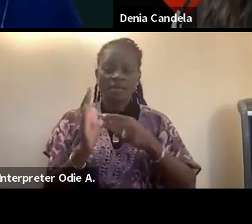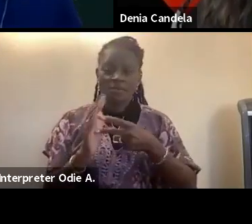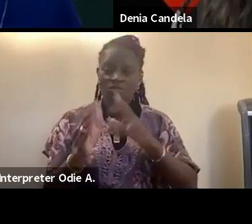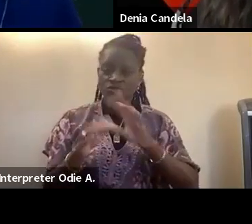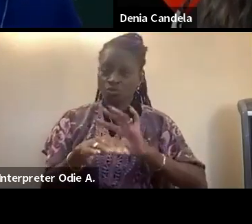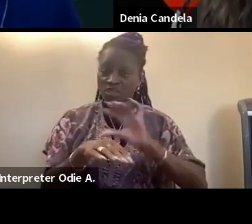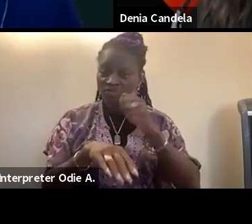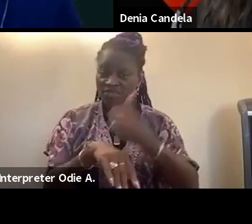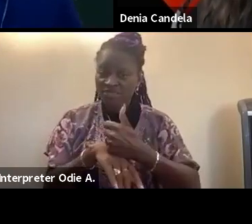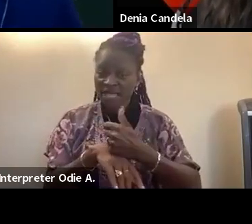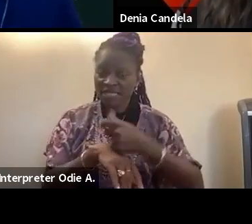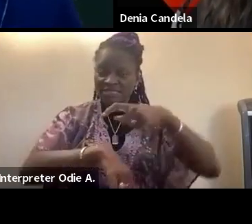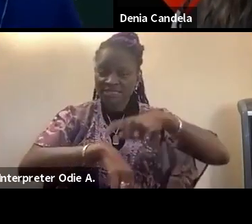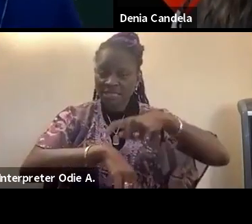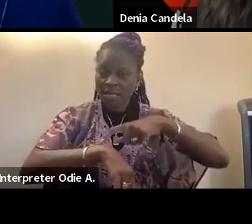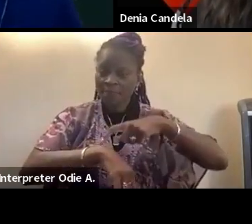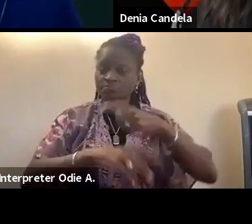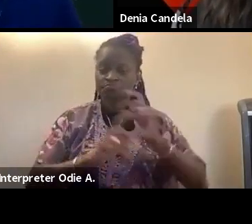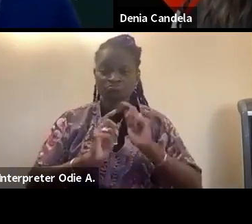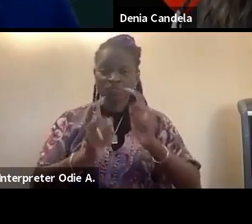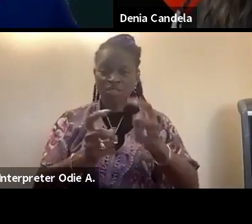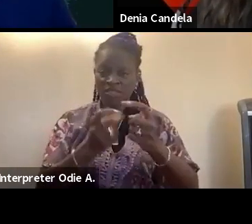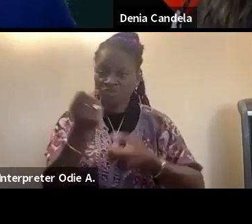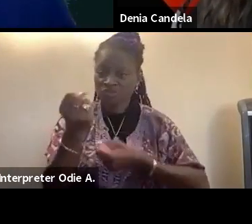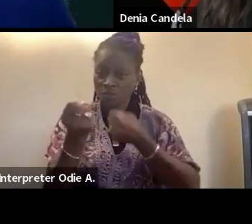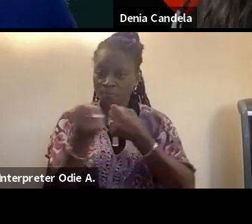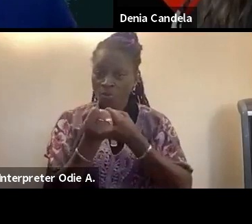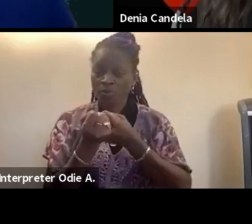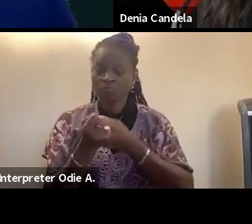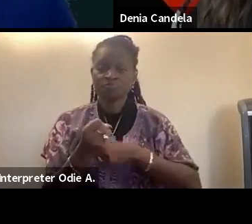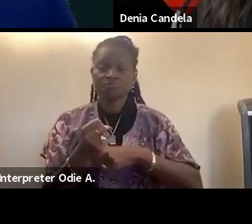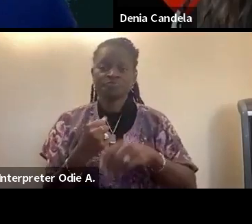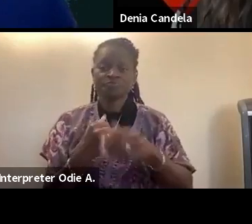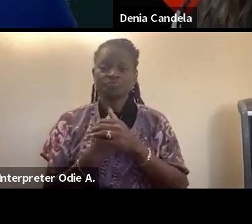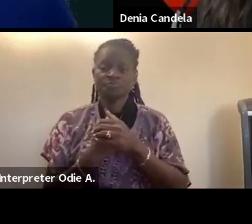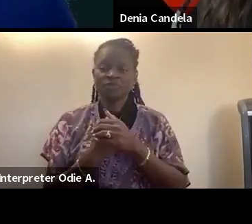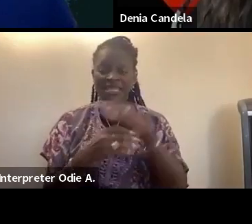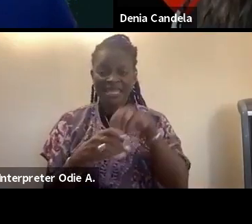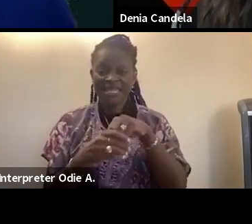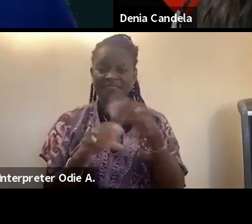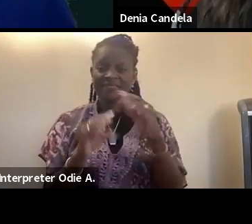and provide sustainability for these groups of folks in our community.